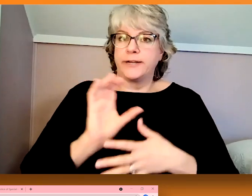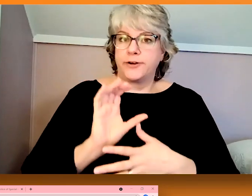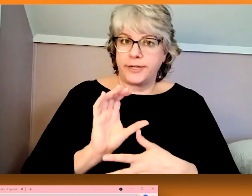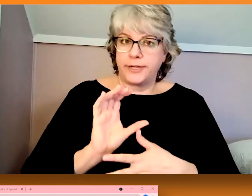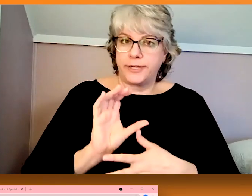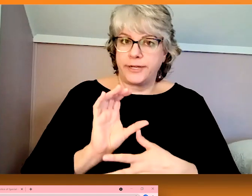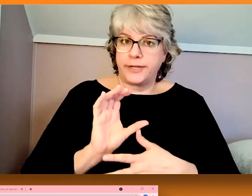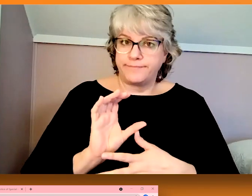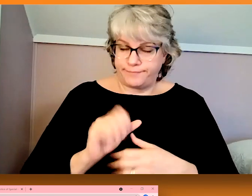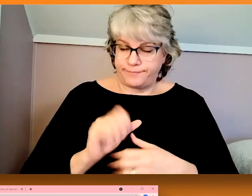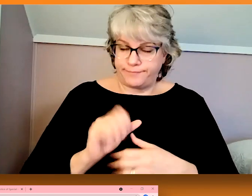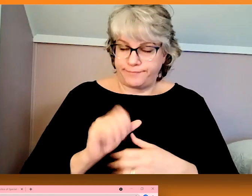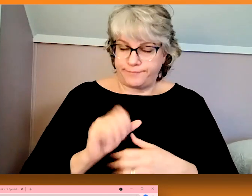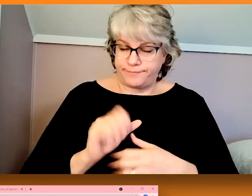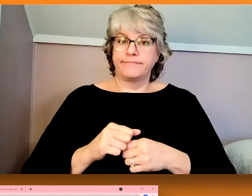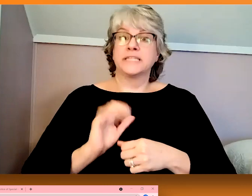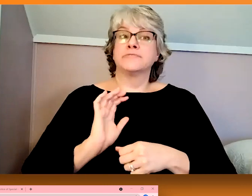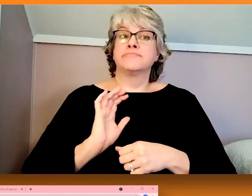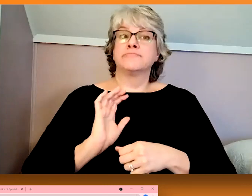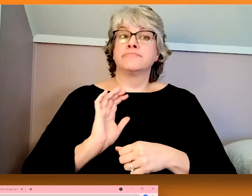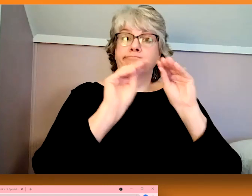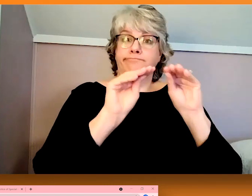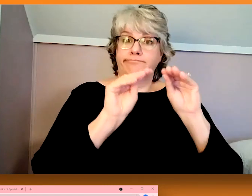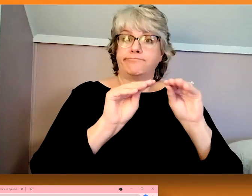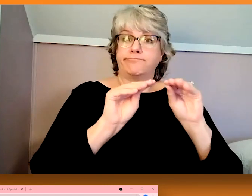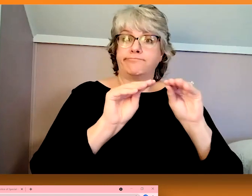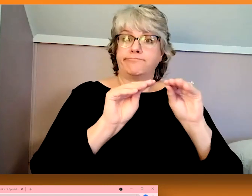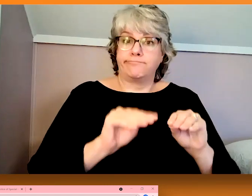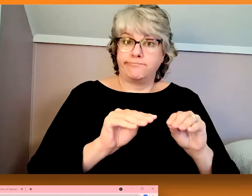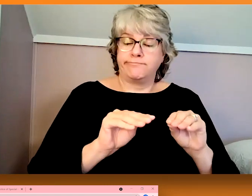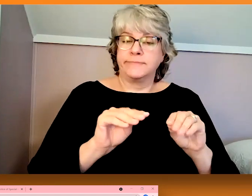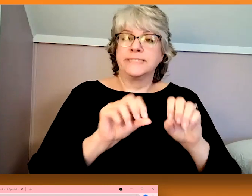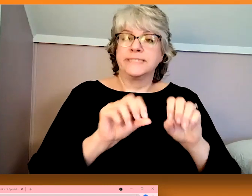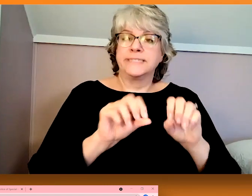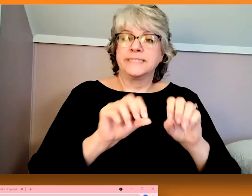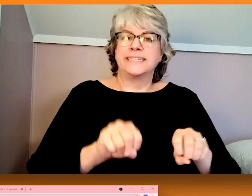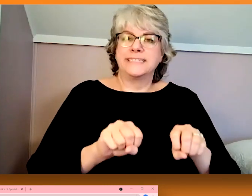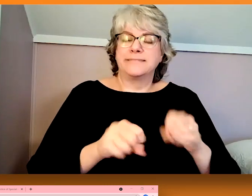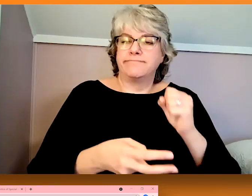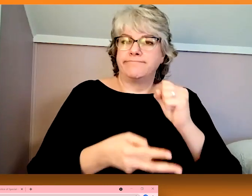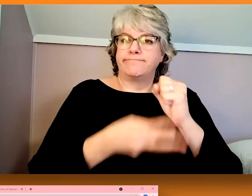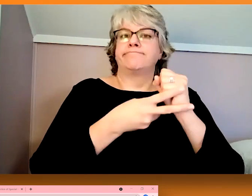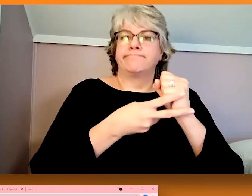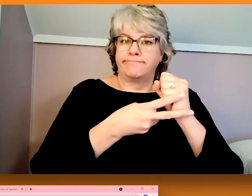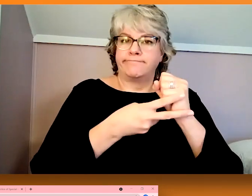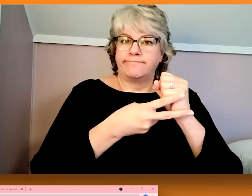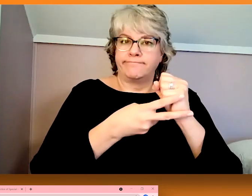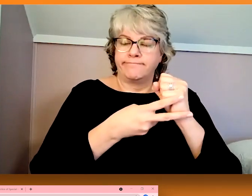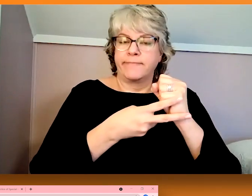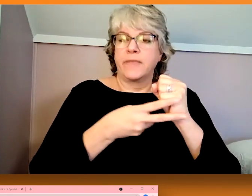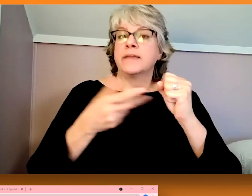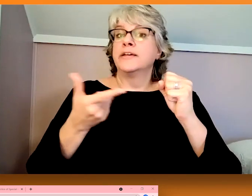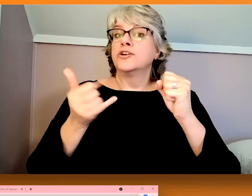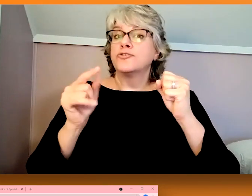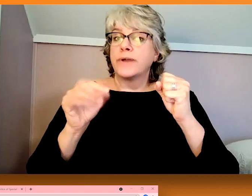GrantForward will know that and will tell you when new opportunities come in.